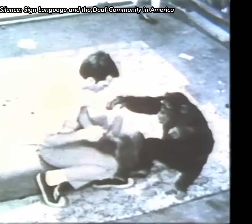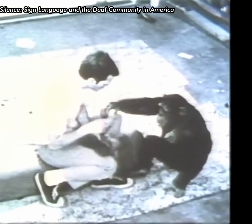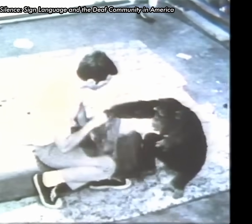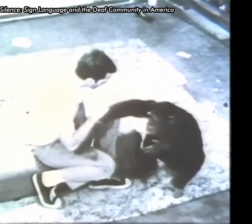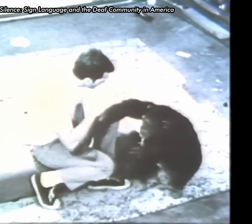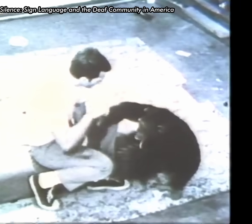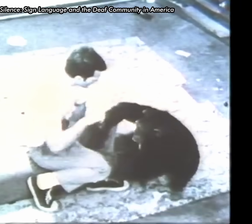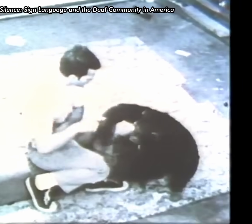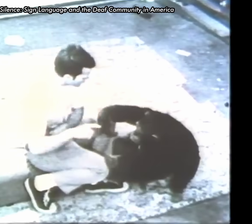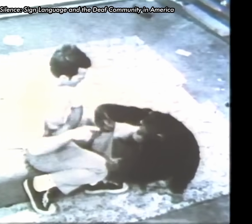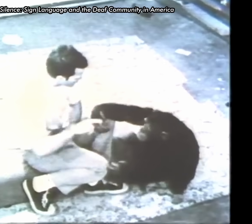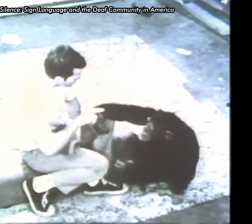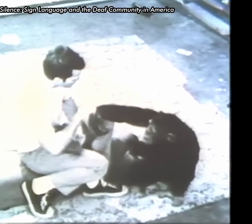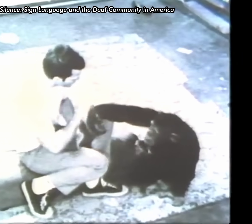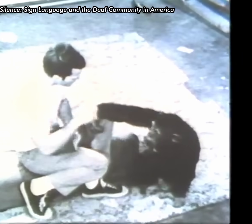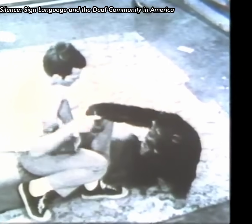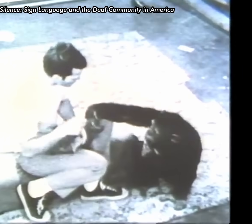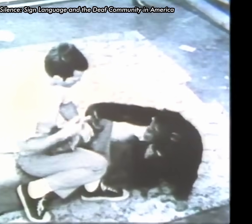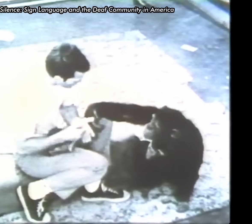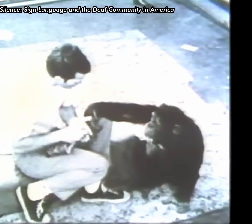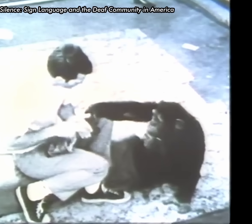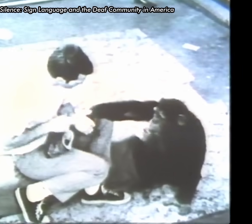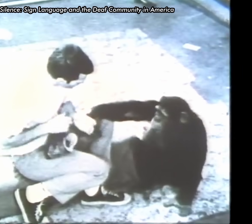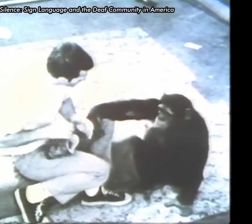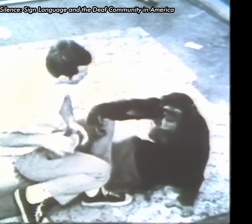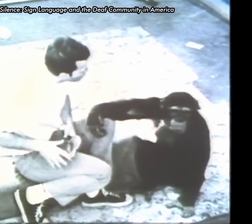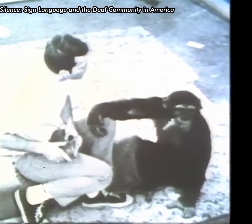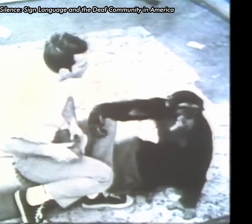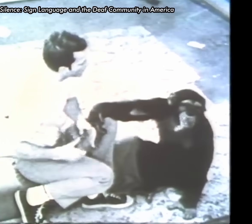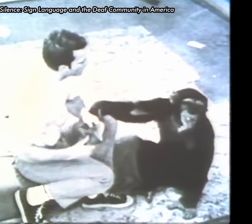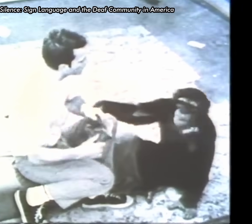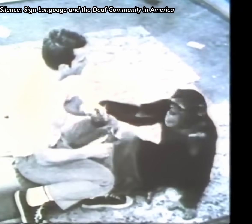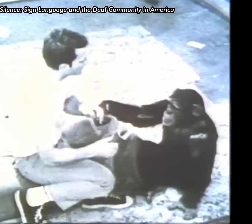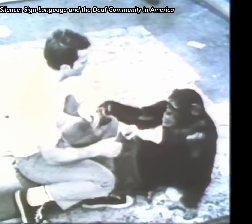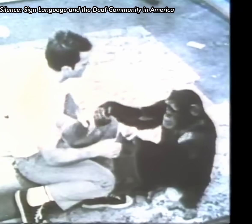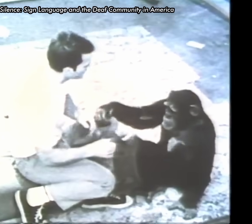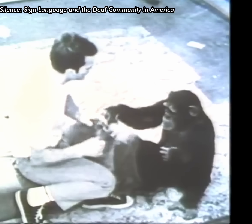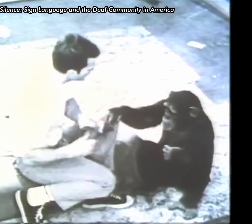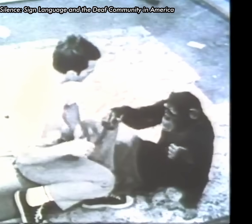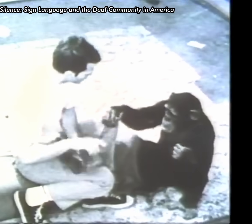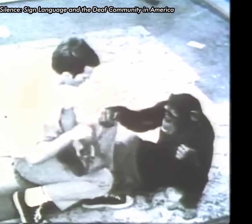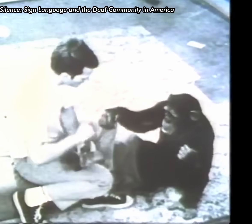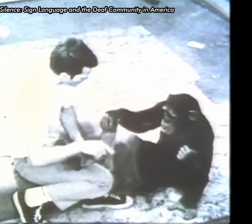and it was an approach researchers weren't interested in correcting. According to an interview, Neisser conducted with someone who worked on the Washoe project.